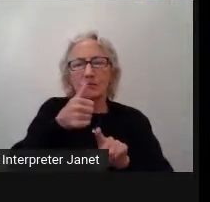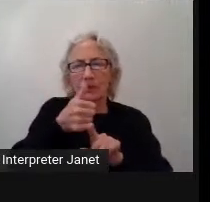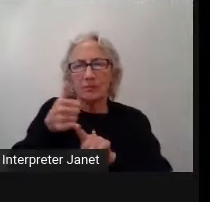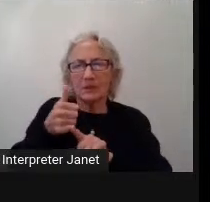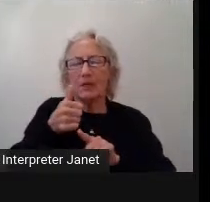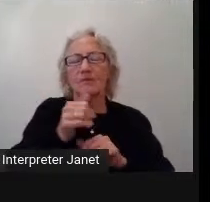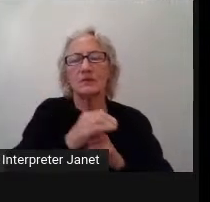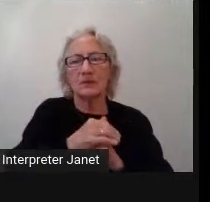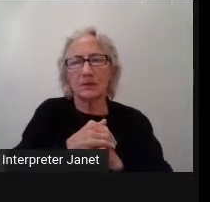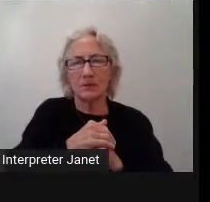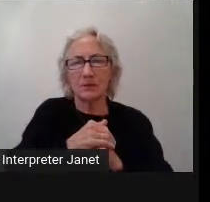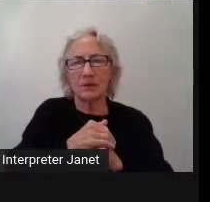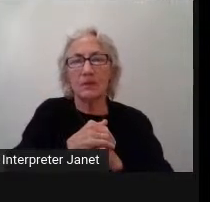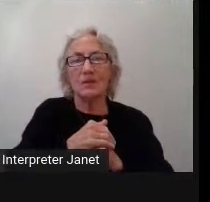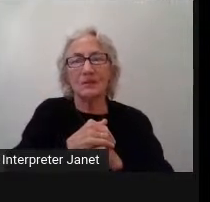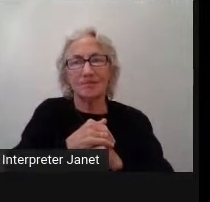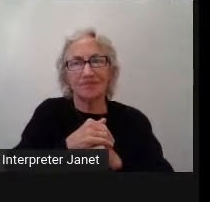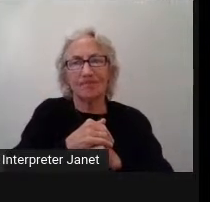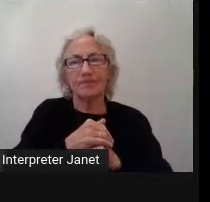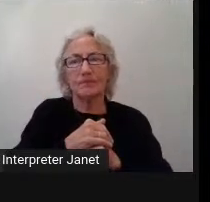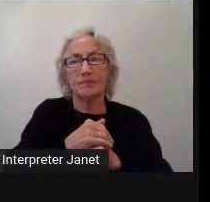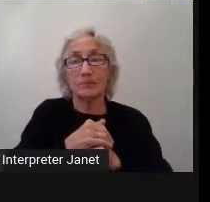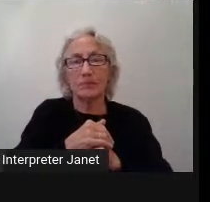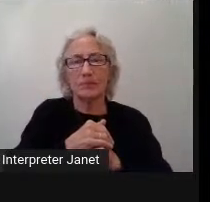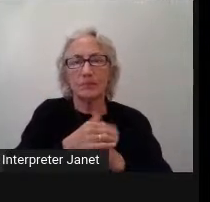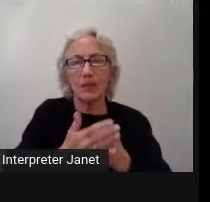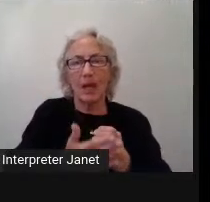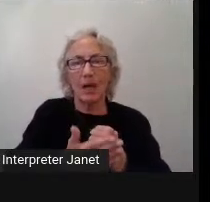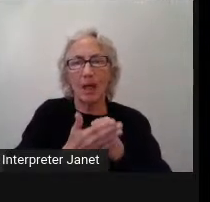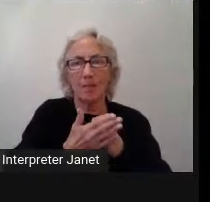And that is a decision they made in account settings.